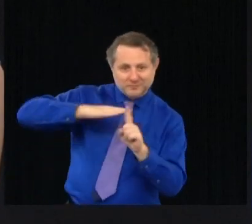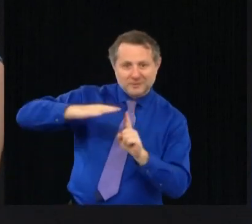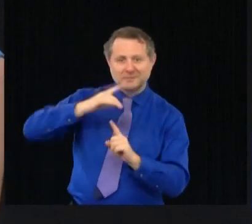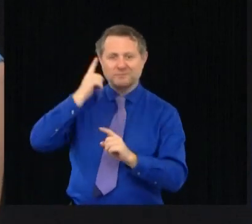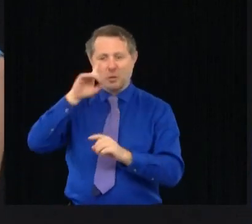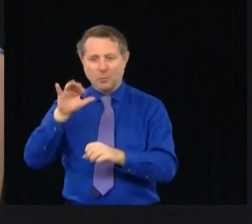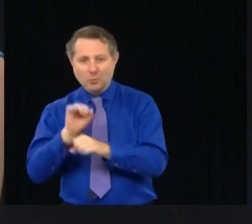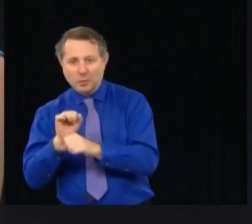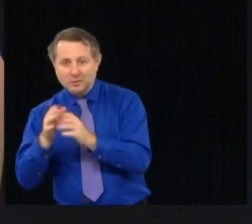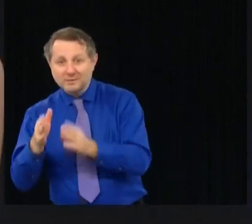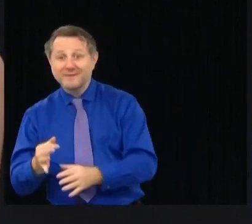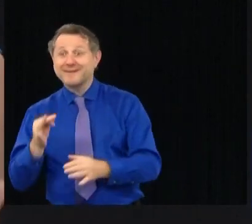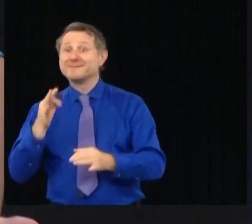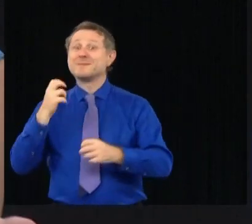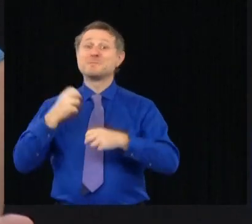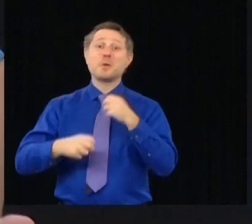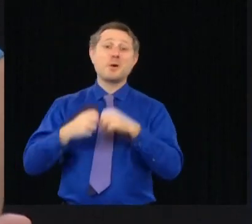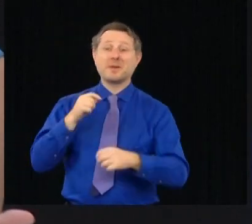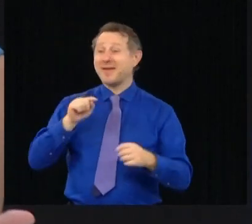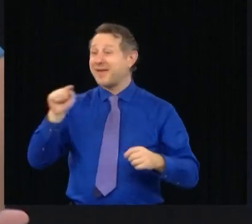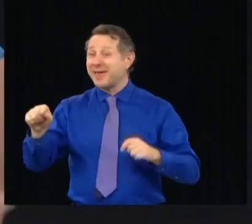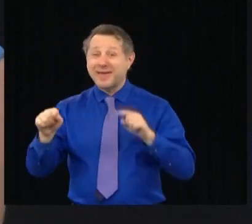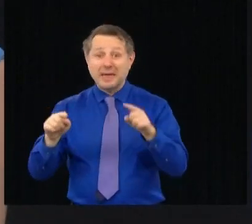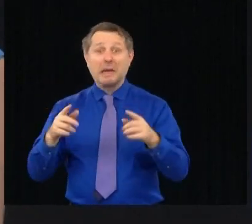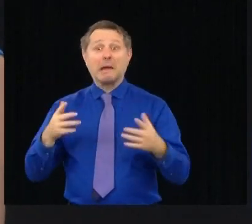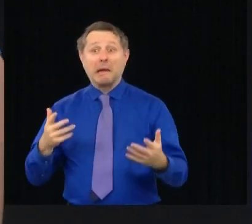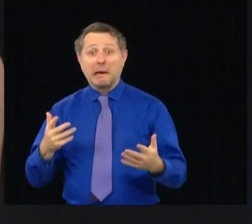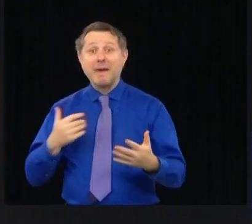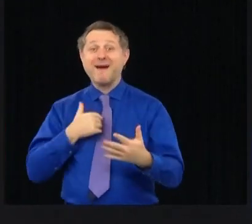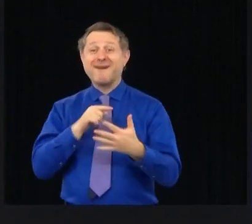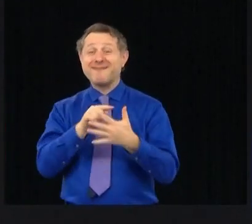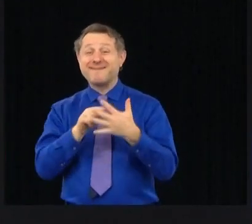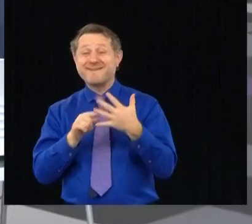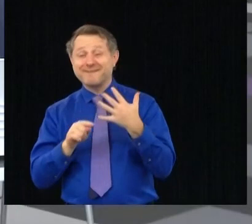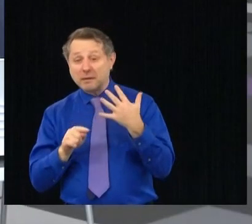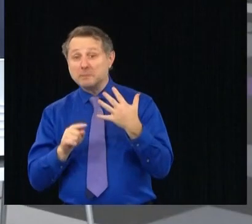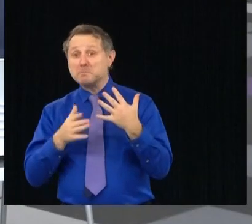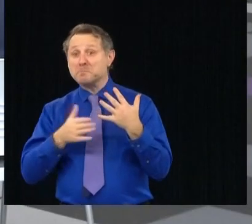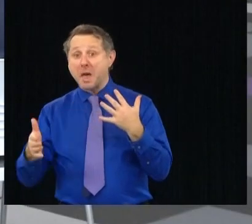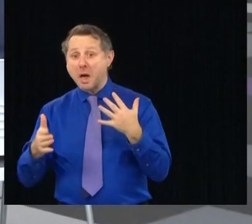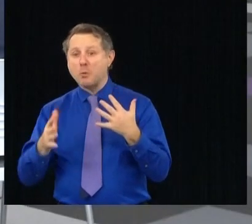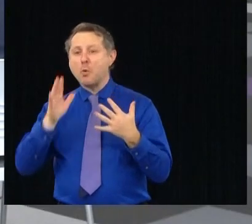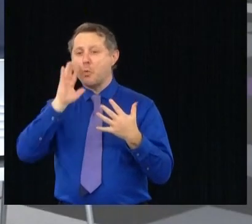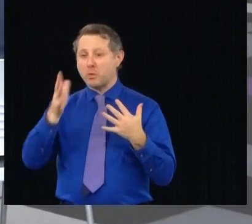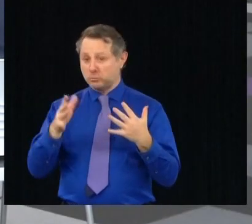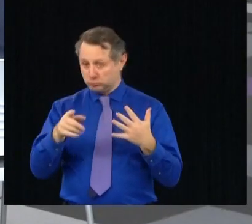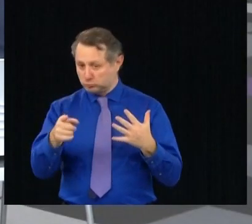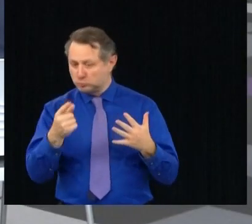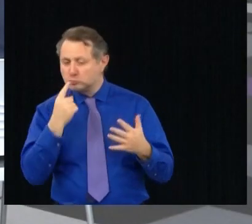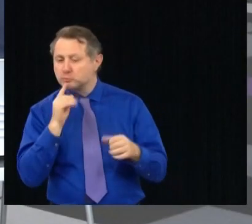THIS IS THE WAY YOU'RE GOING TO MAINTAIN SOCIAL DISTANCING, CREATE A SAFE ENVIRONMENT FOR YOUR WORKERS AND THEN IF THERE